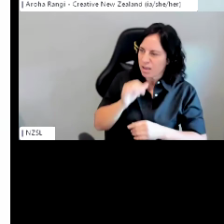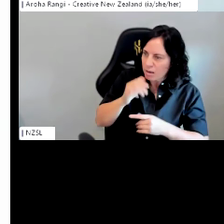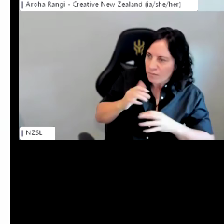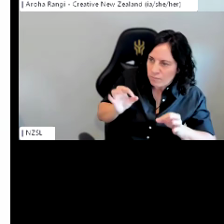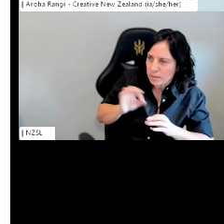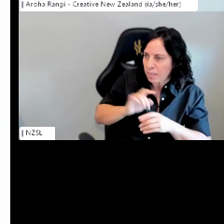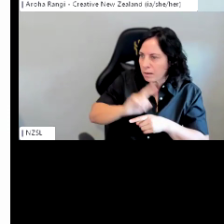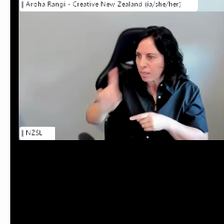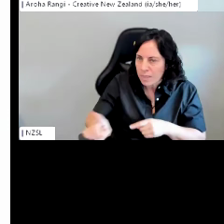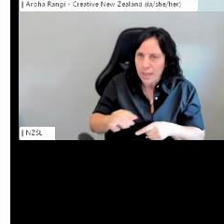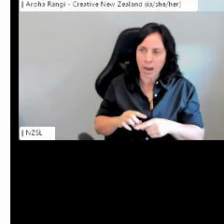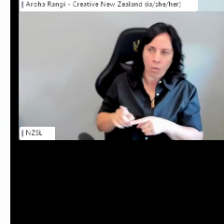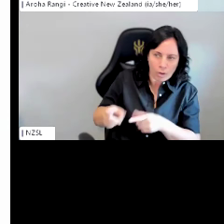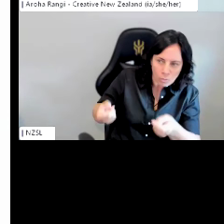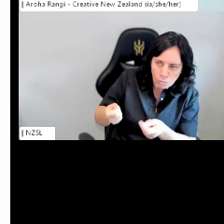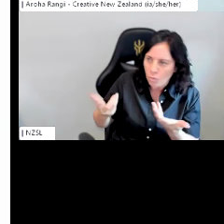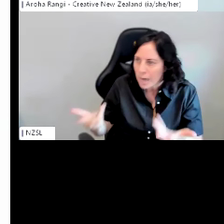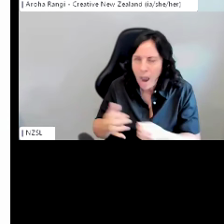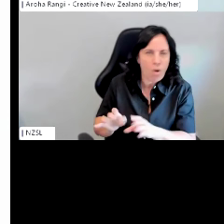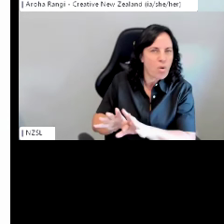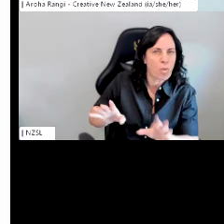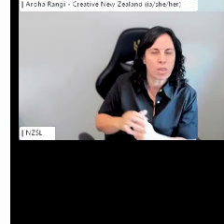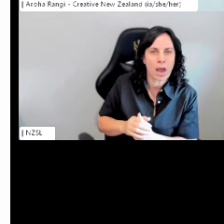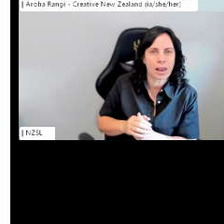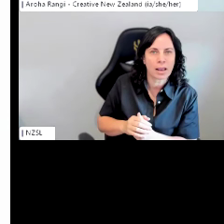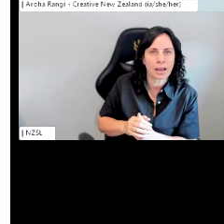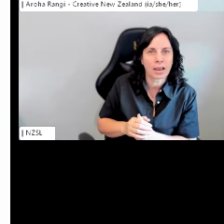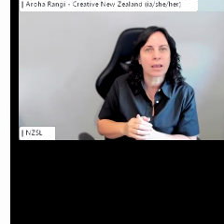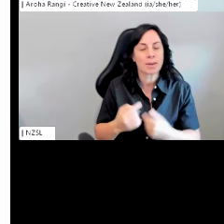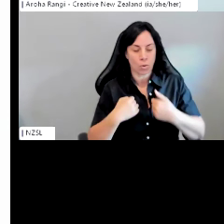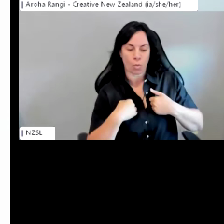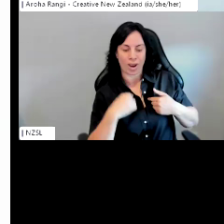happen? Where is it? How will it work? You know, we assume that people will figure it out, but they